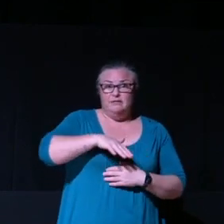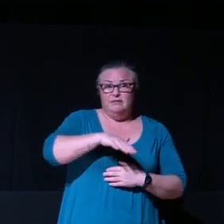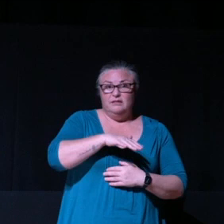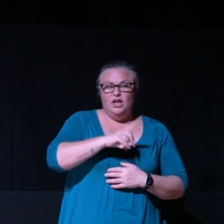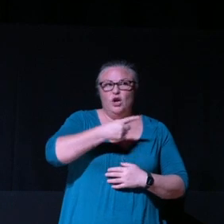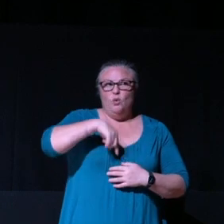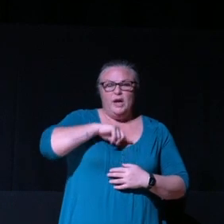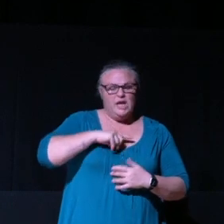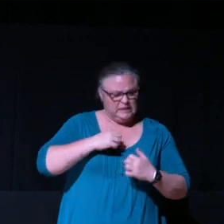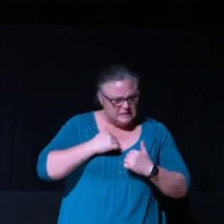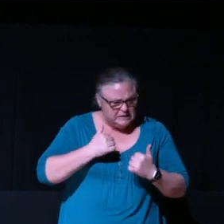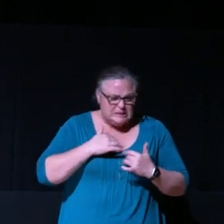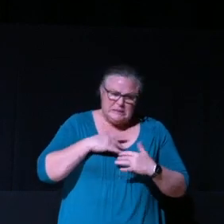And I think that's worrying.